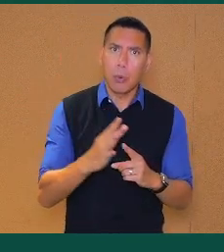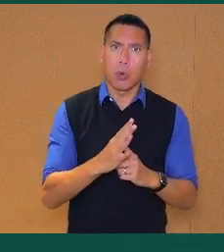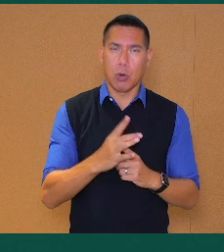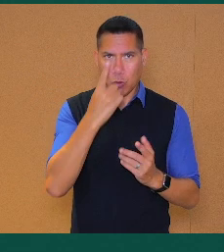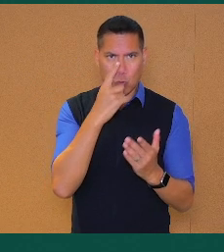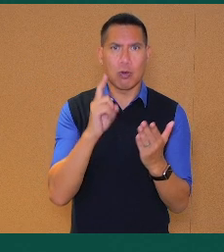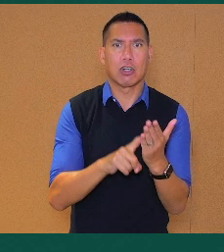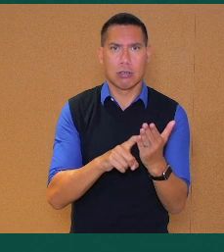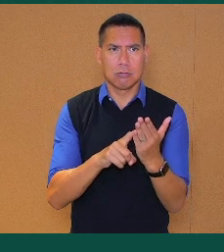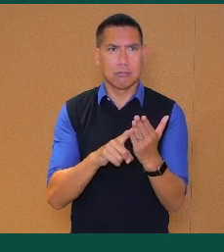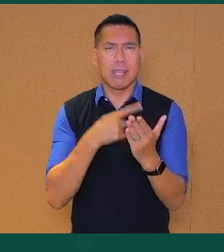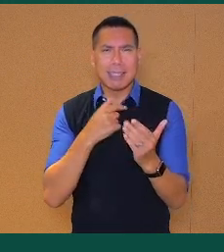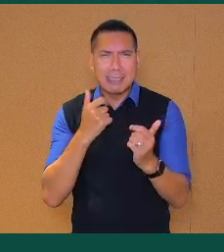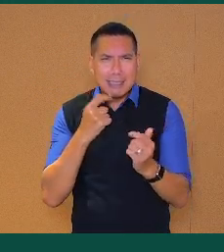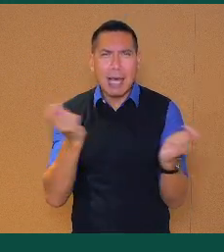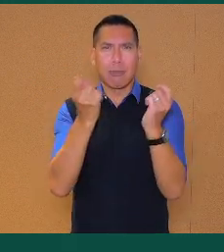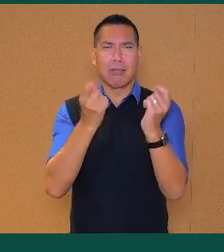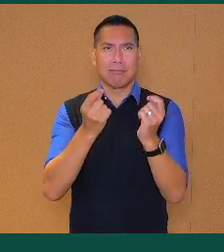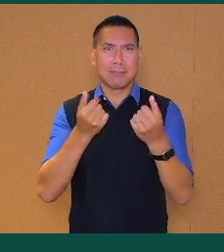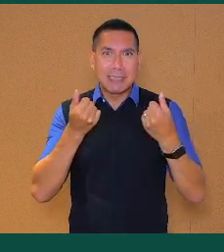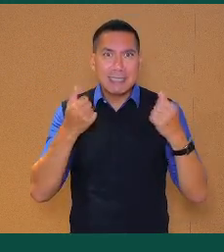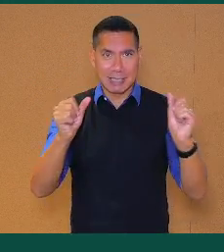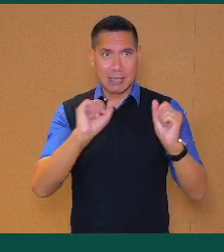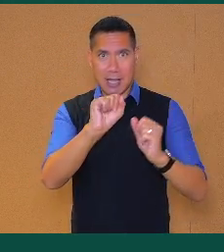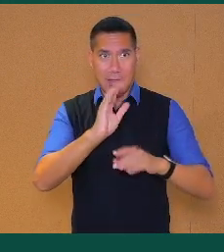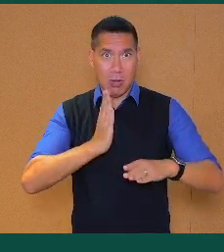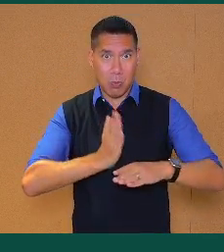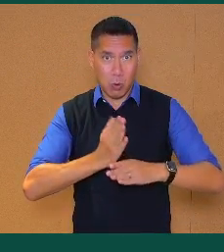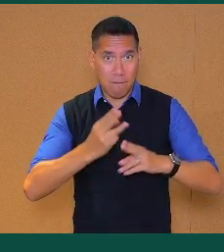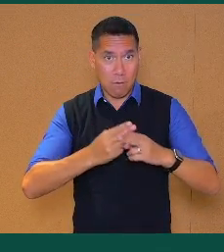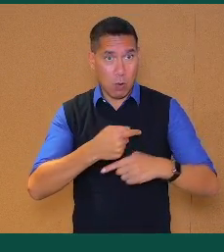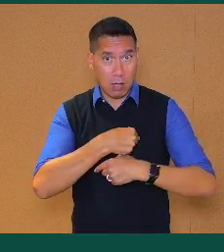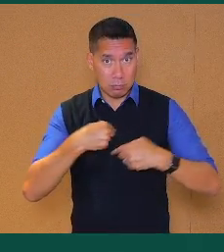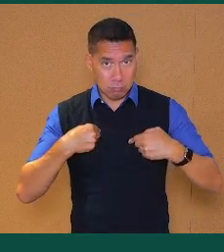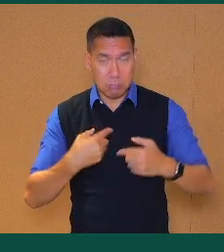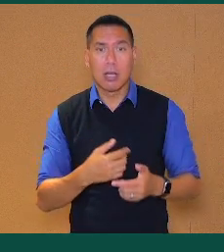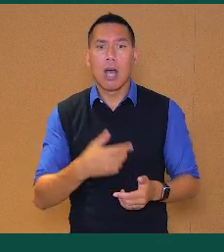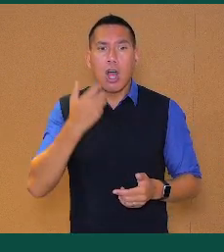recognise and celebrate their success and spotlight the work they have been doing for us. Future Healthy Award exactly